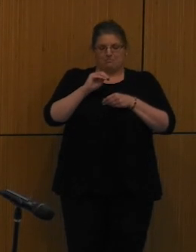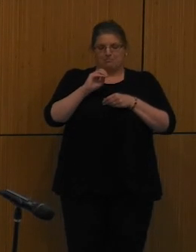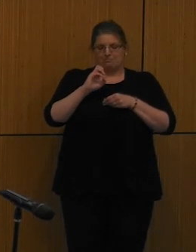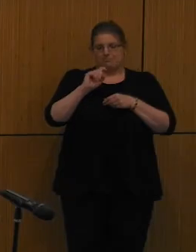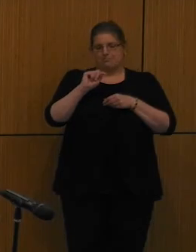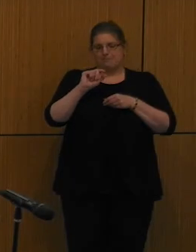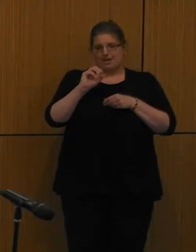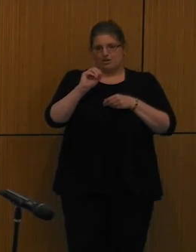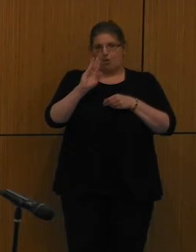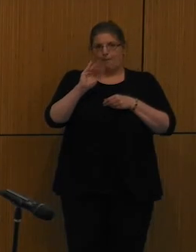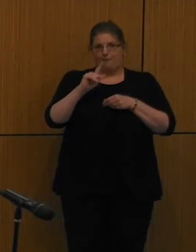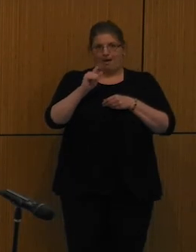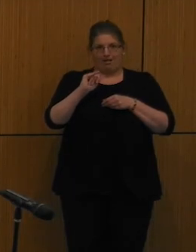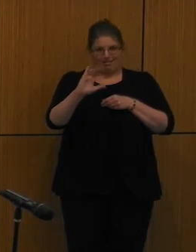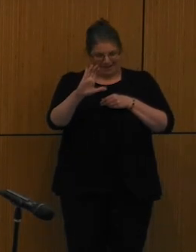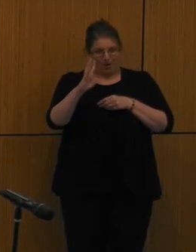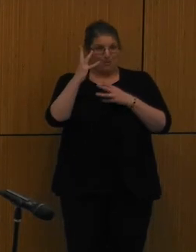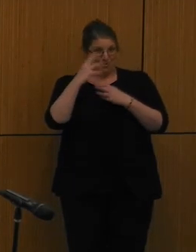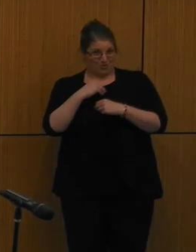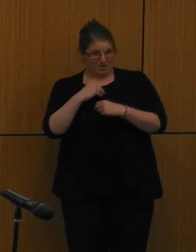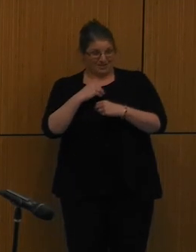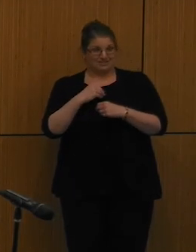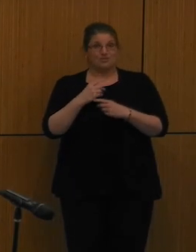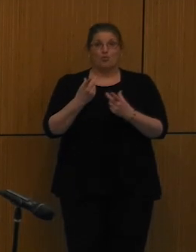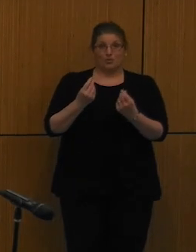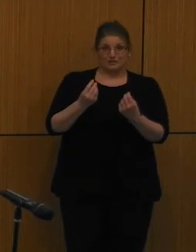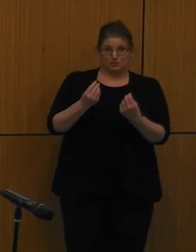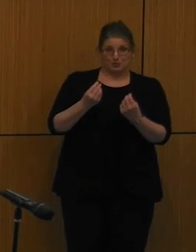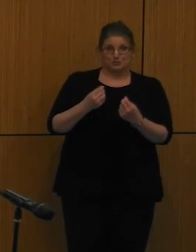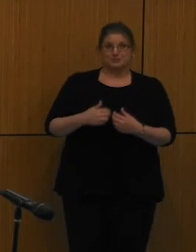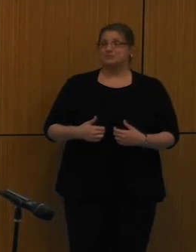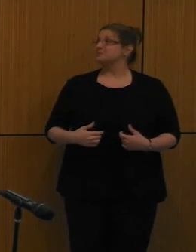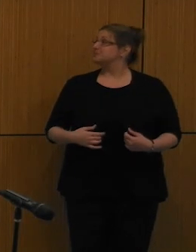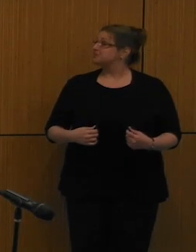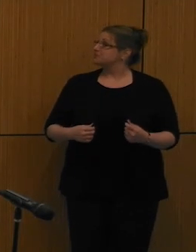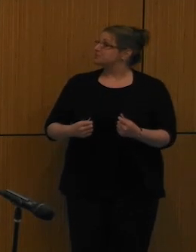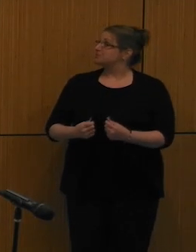Right. So here's one of the, topics that we pursue in